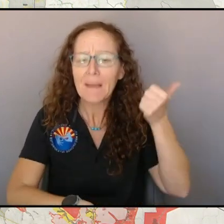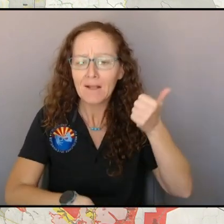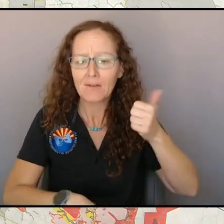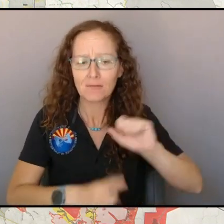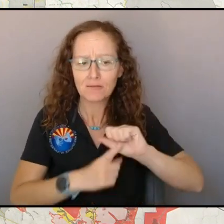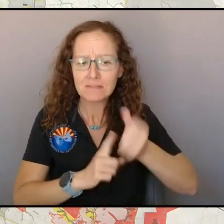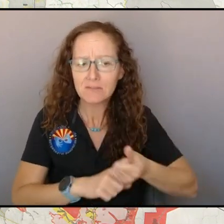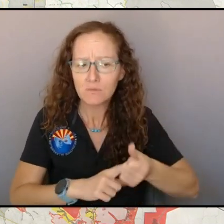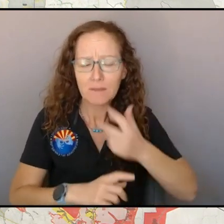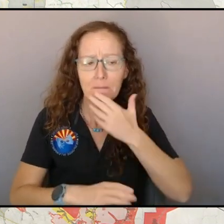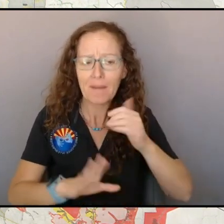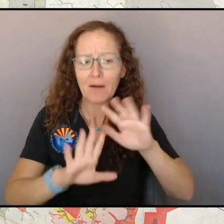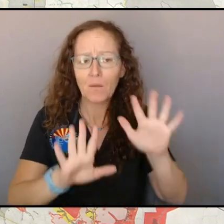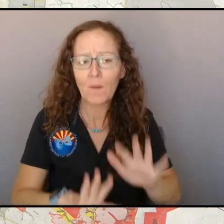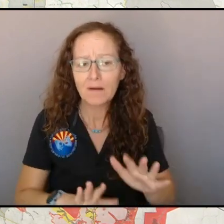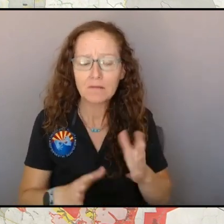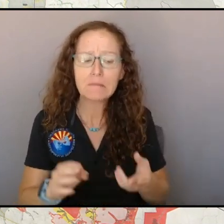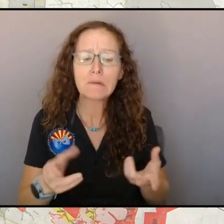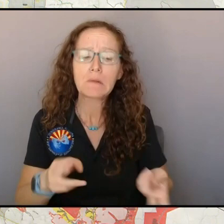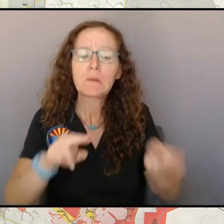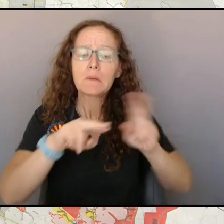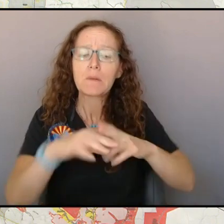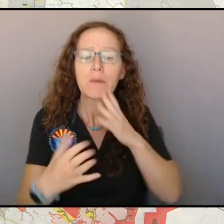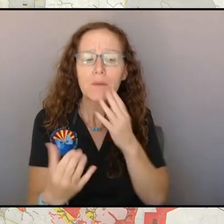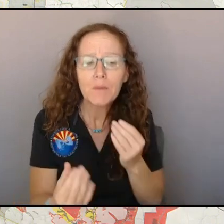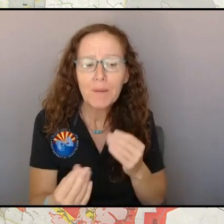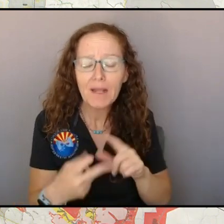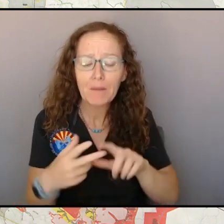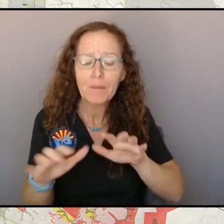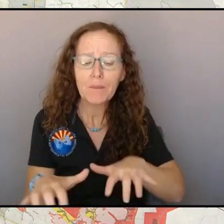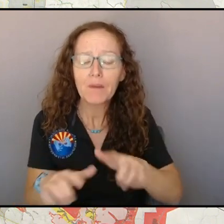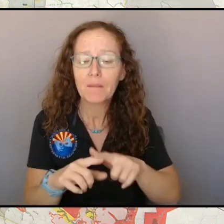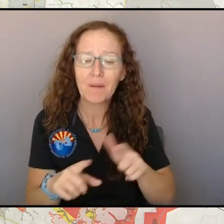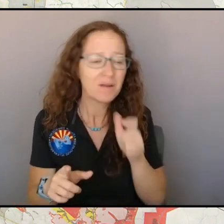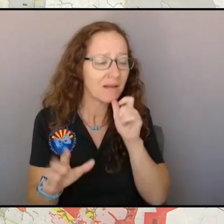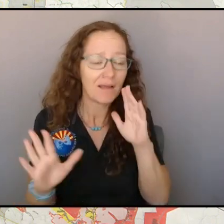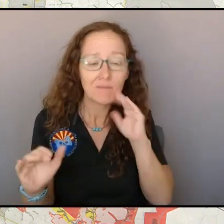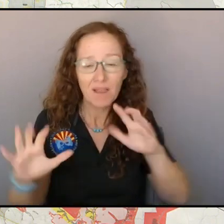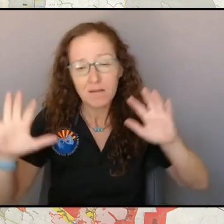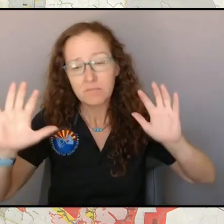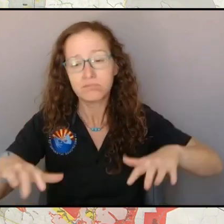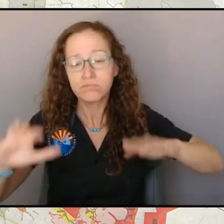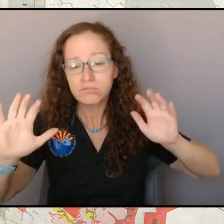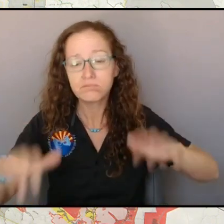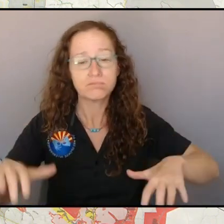don't expect a whole lot of widespread coverage. We don't expect a lot of that rain to be heavy. And so, this is just a